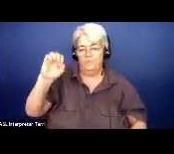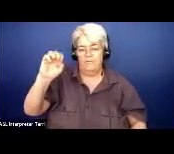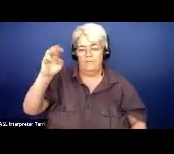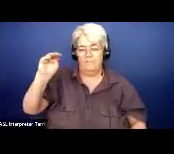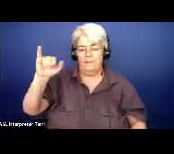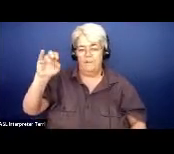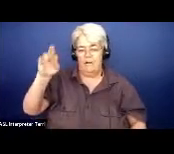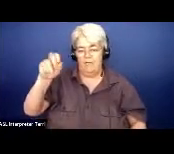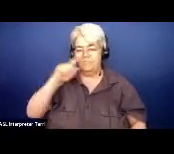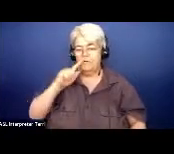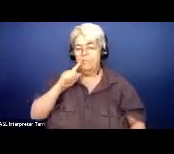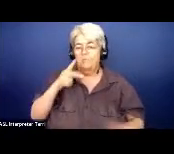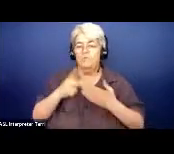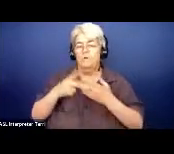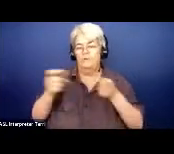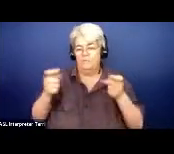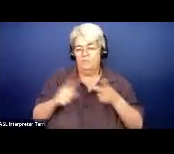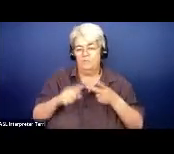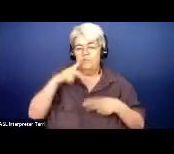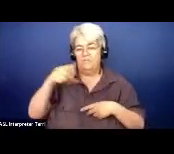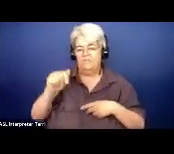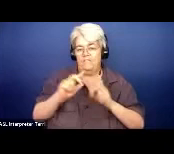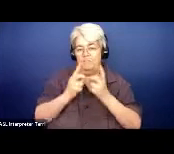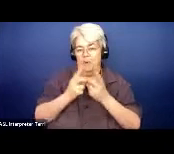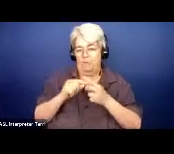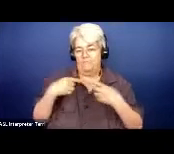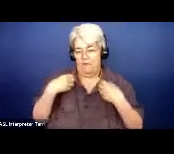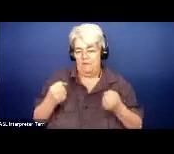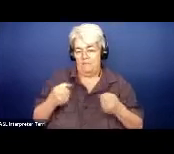of health. I'm a Caucasian female